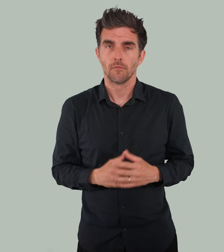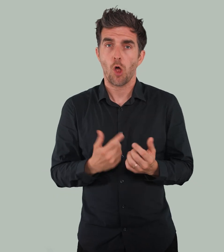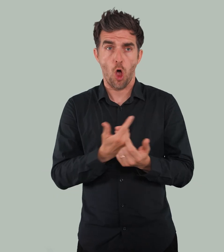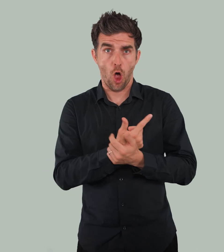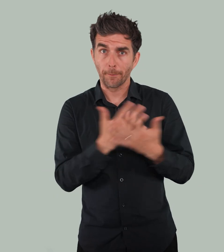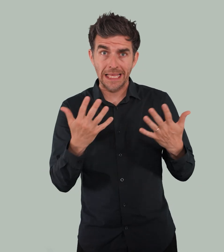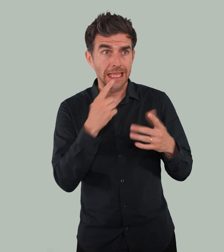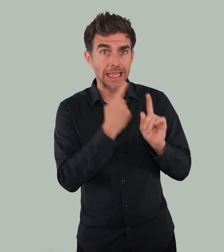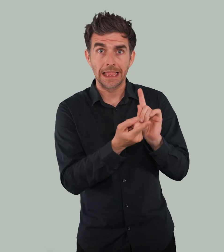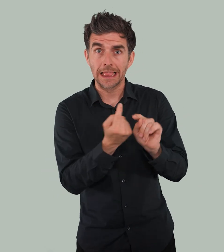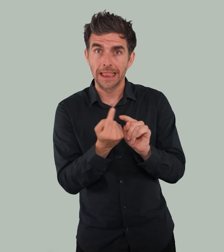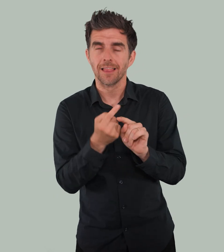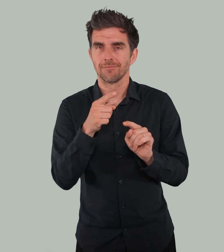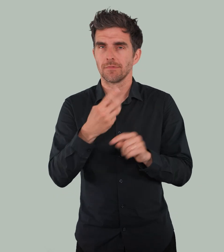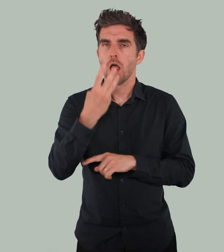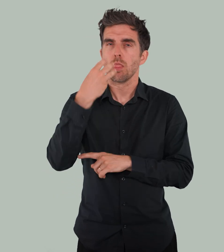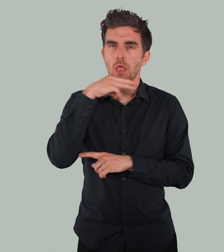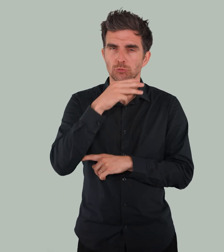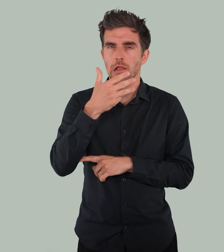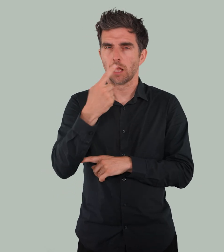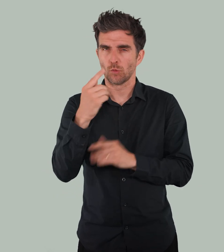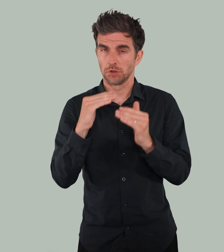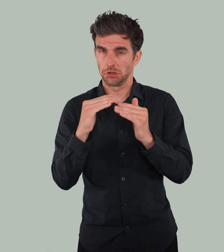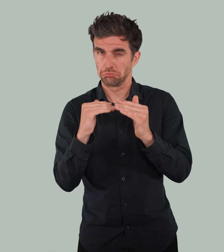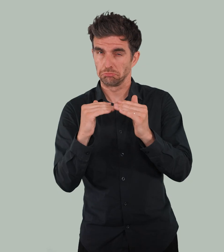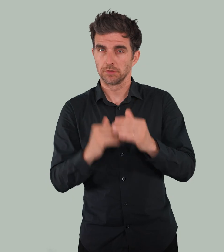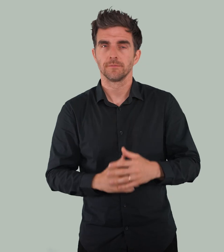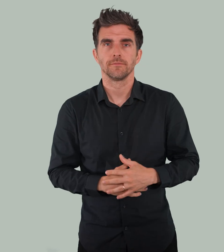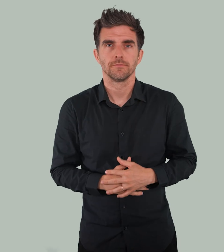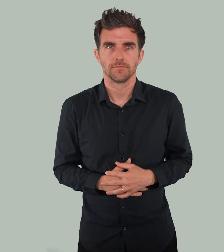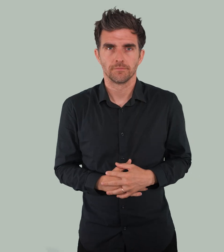Number of responses - ~391